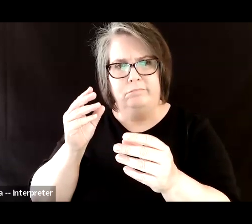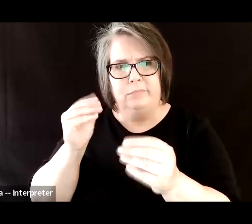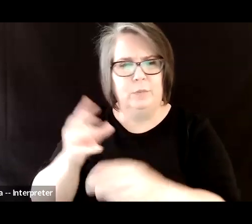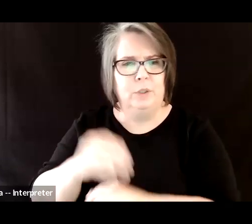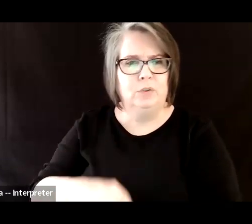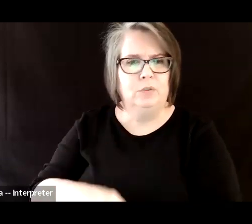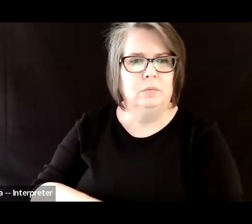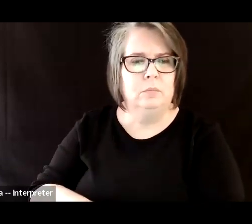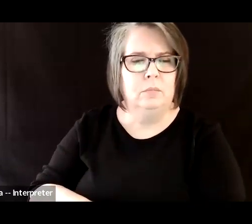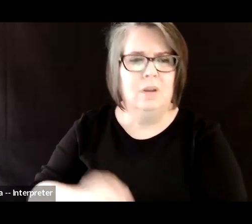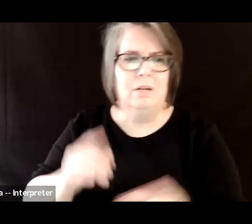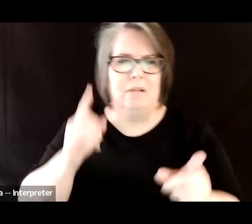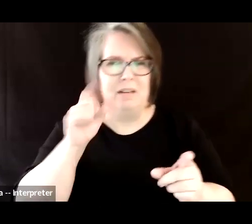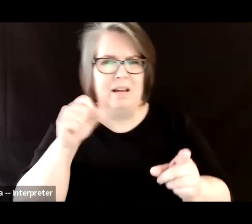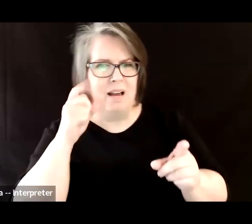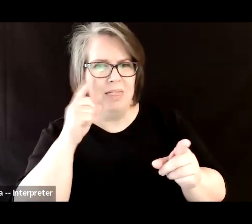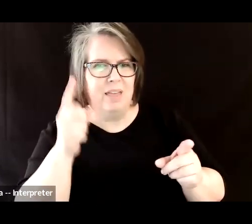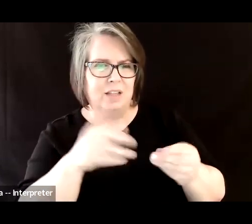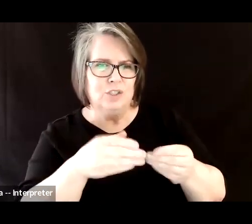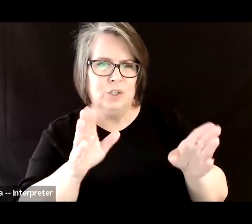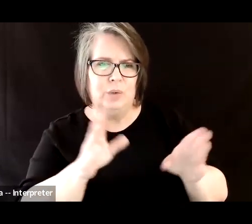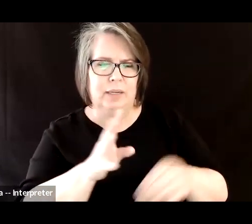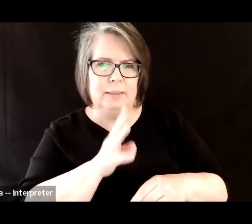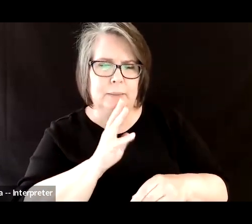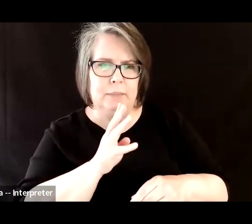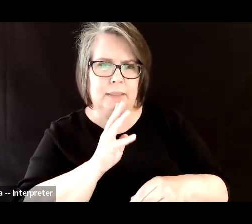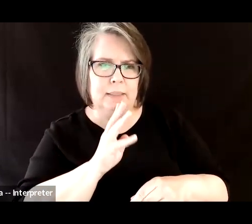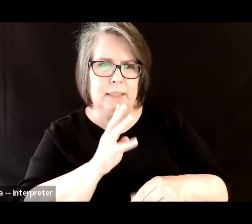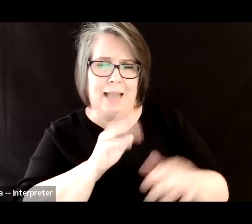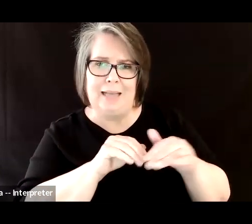I think generally speaking , accessibility